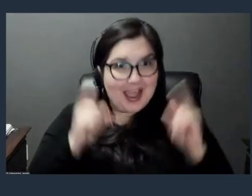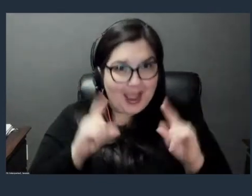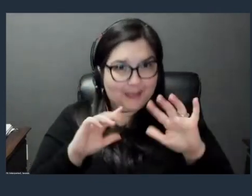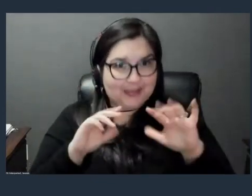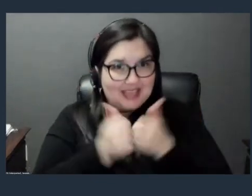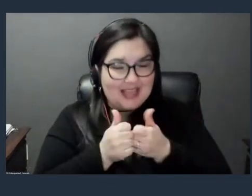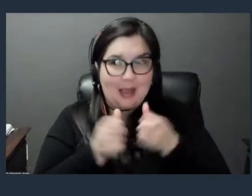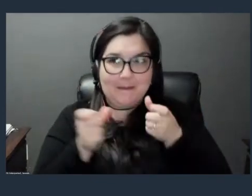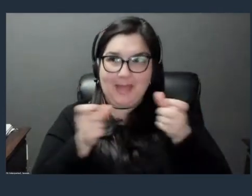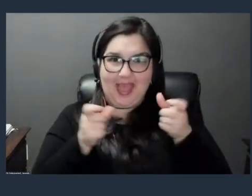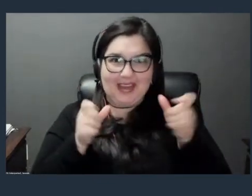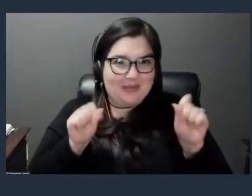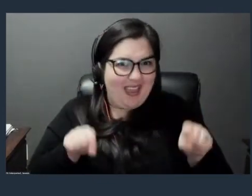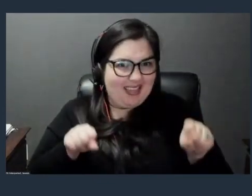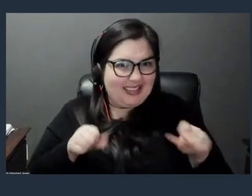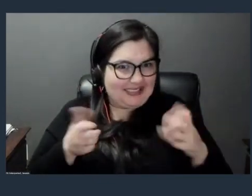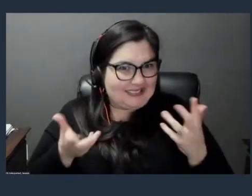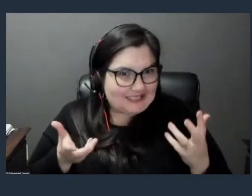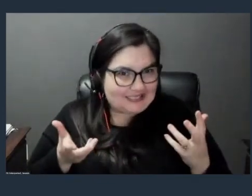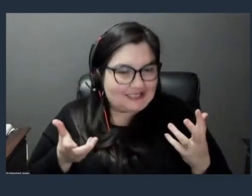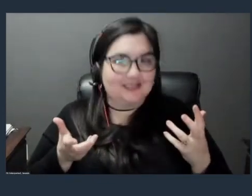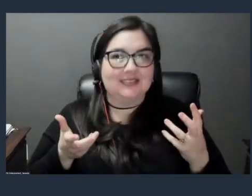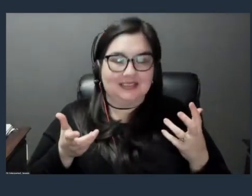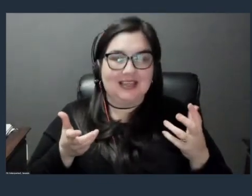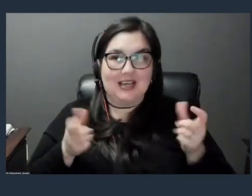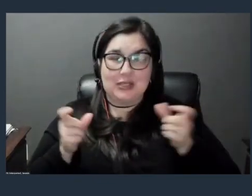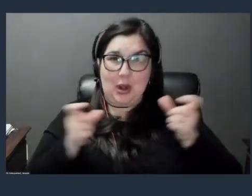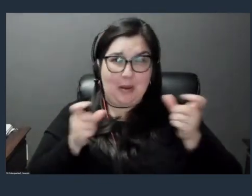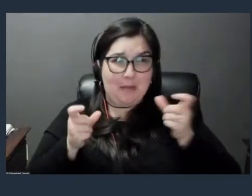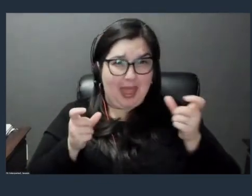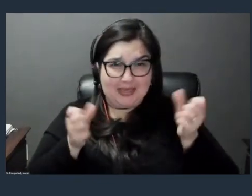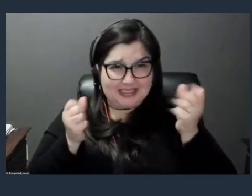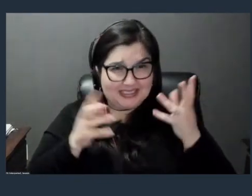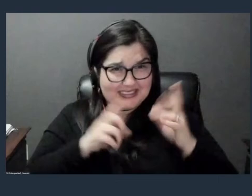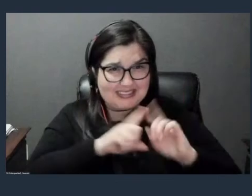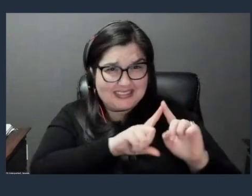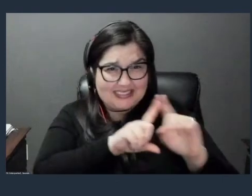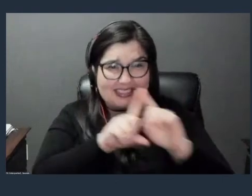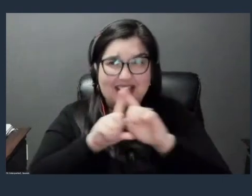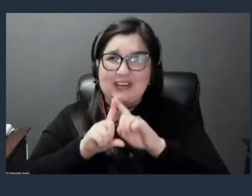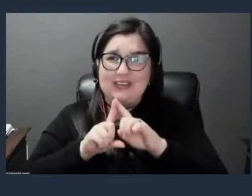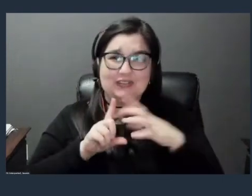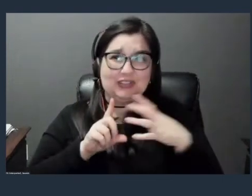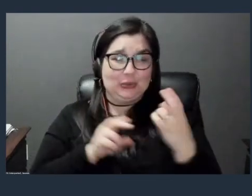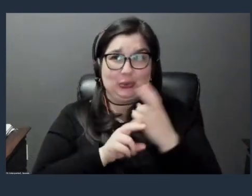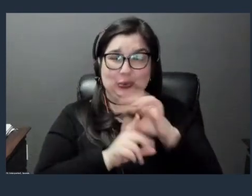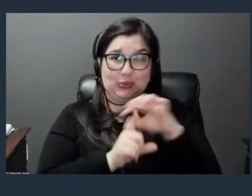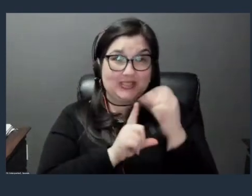You're managing a bunch of diverse use cases all in this one document,